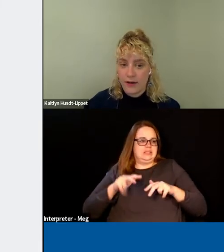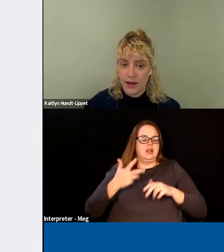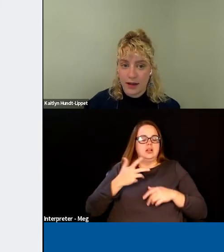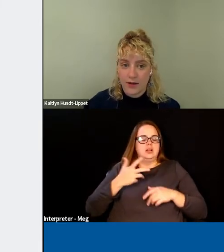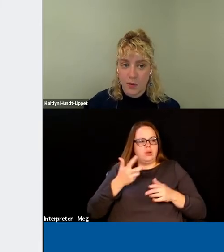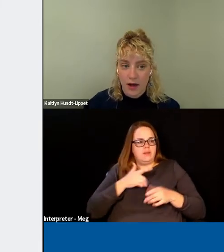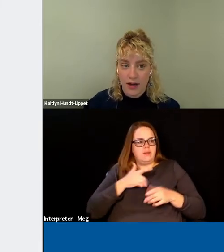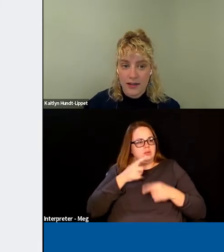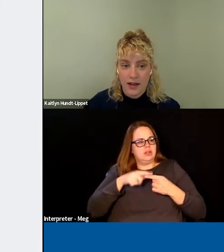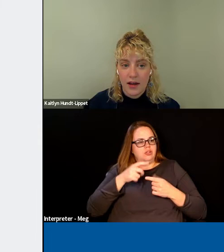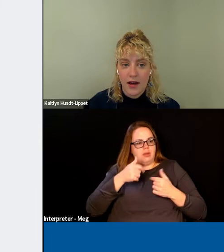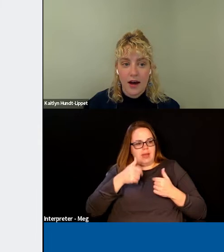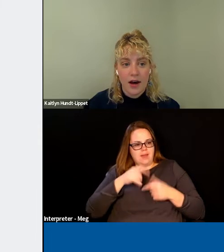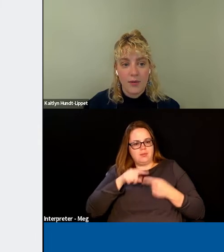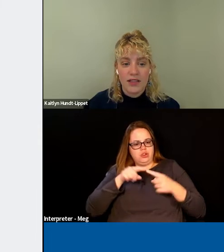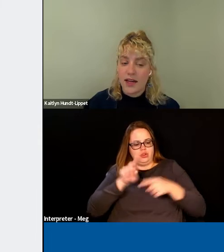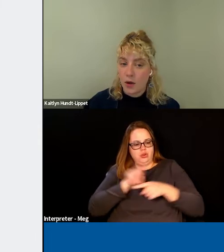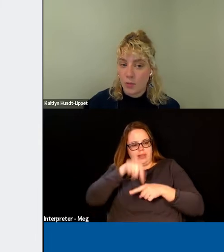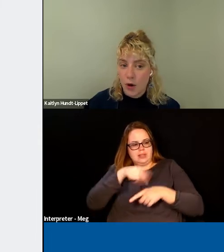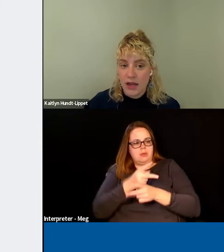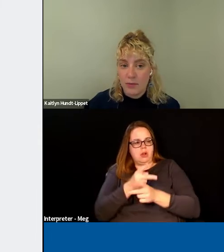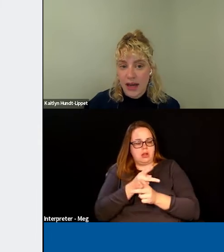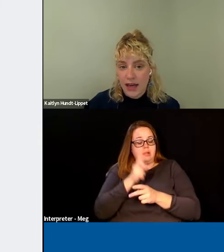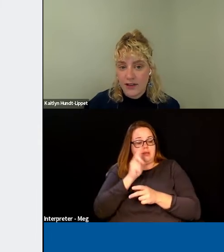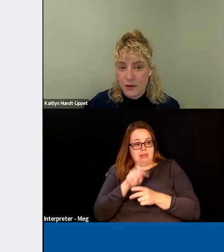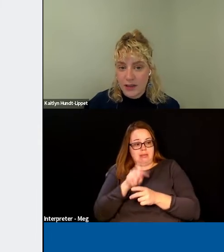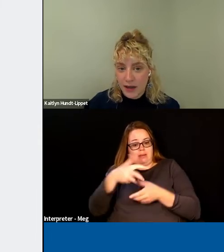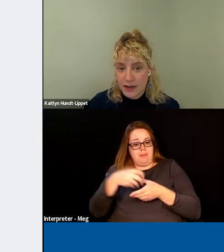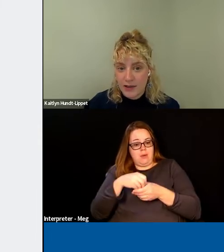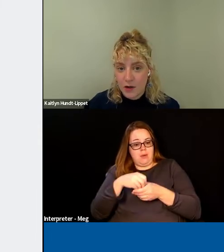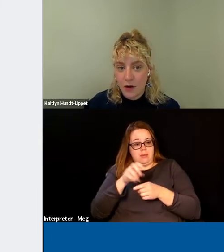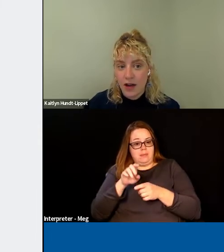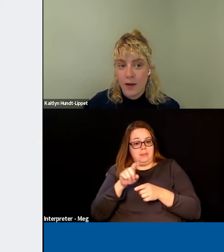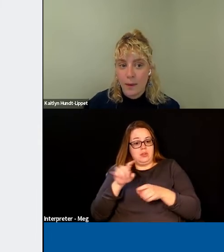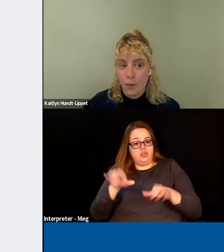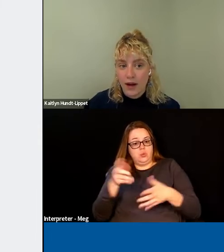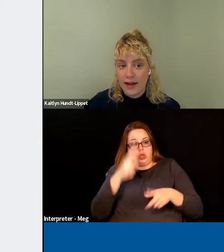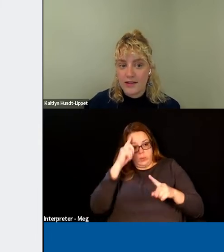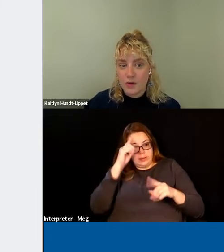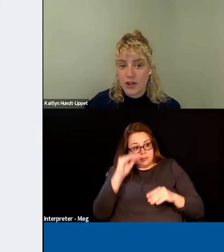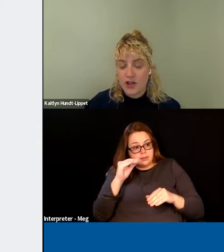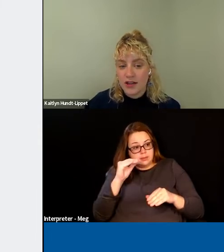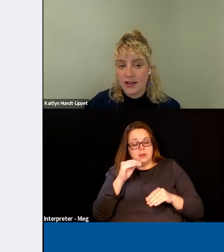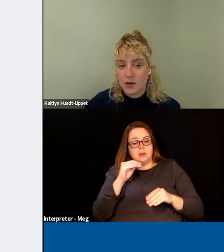when you're navigating this product? Did that component behave as you expected it to? When I ask this question,